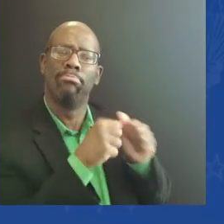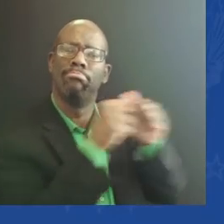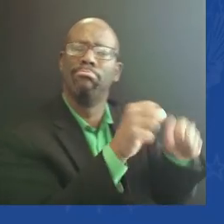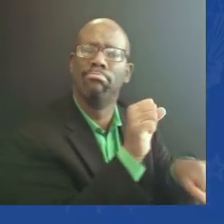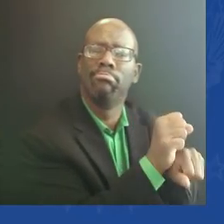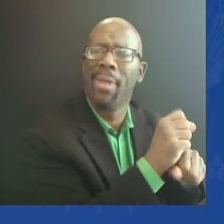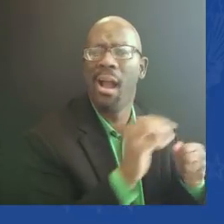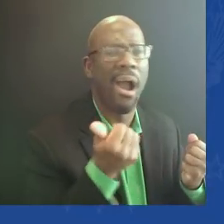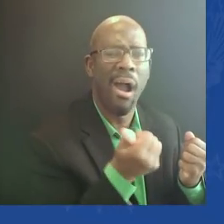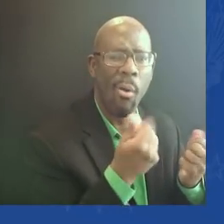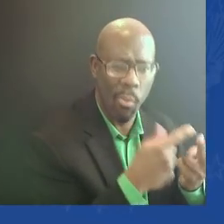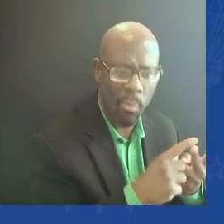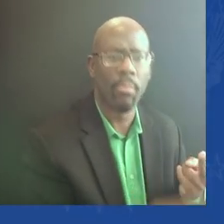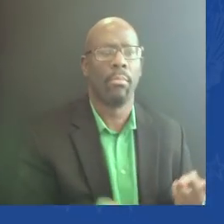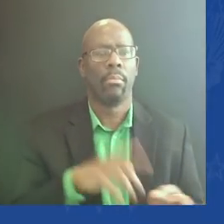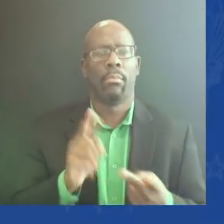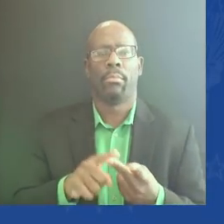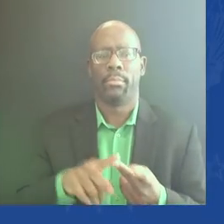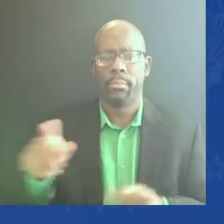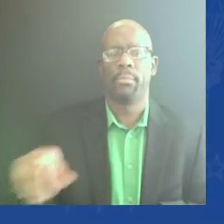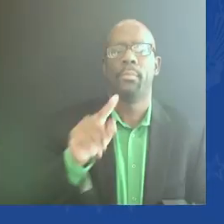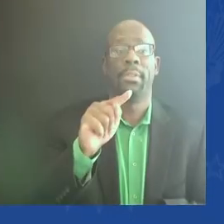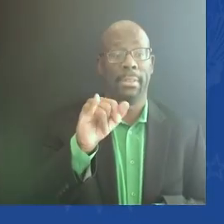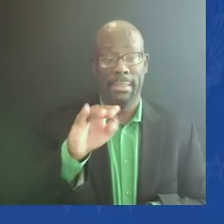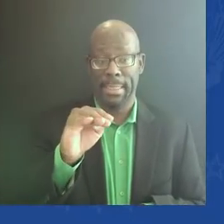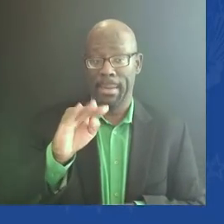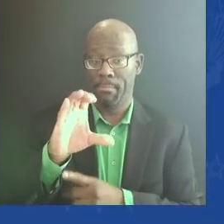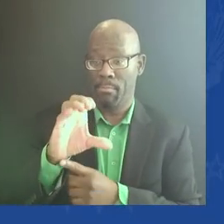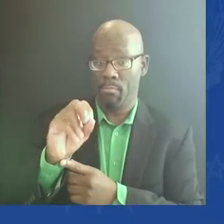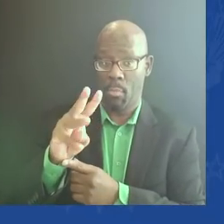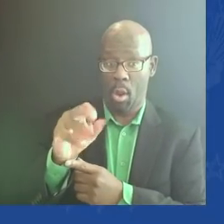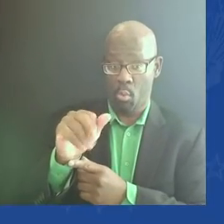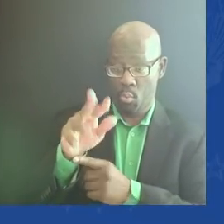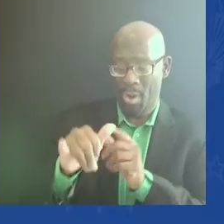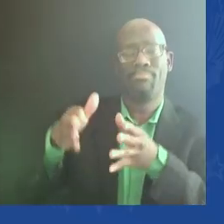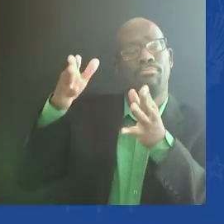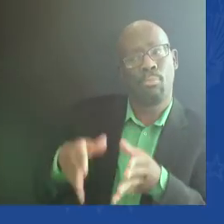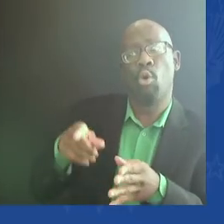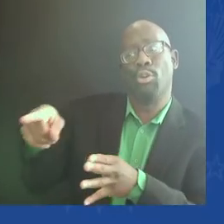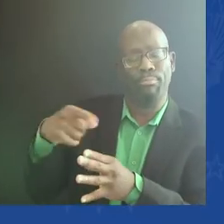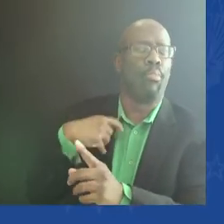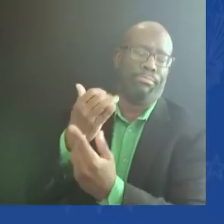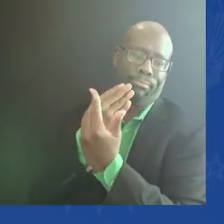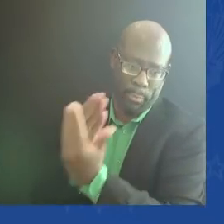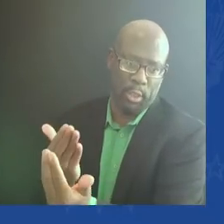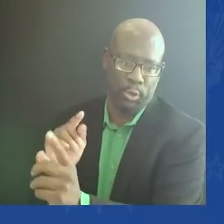The deal will immediately remove a point of significant tension with our friends in the European Union.